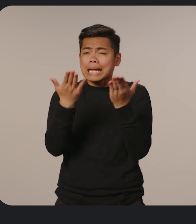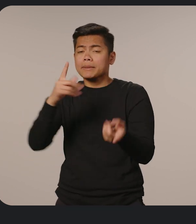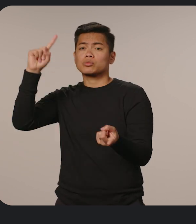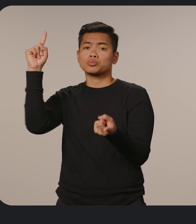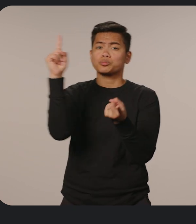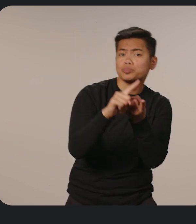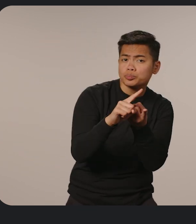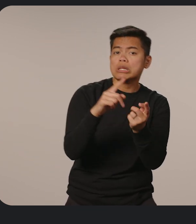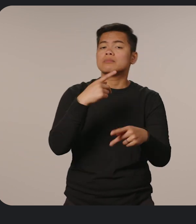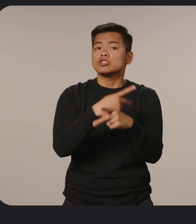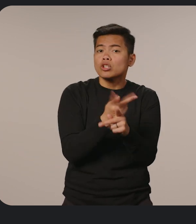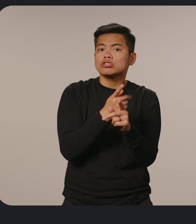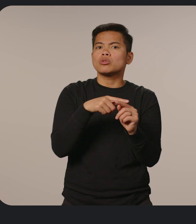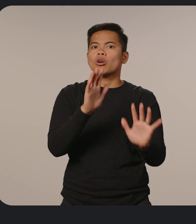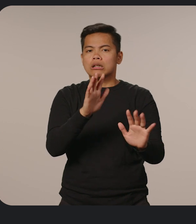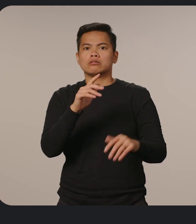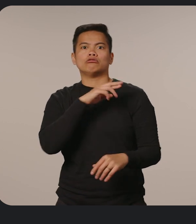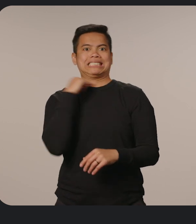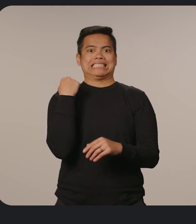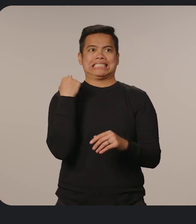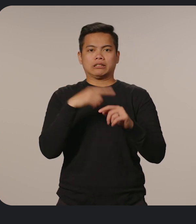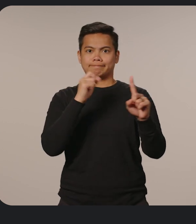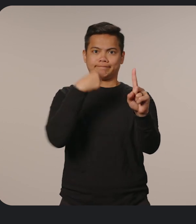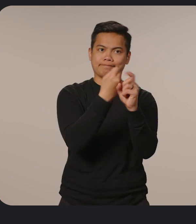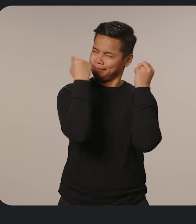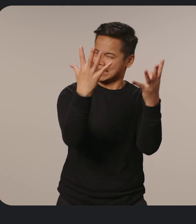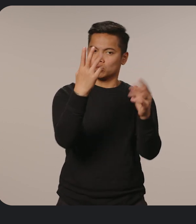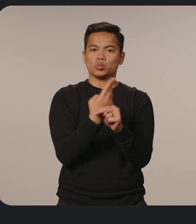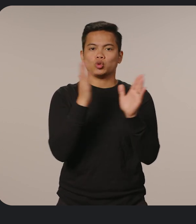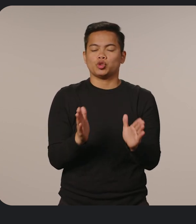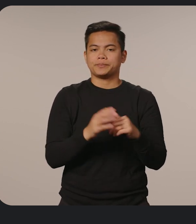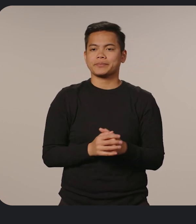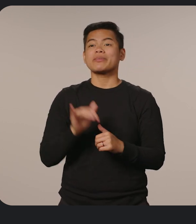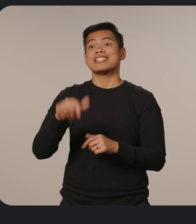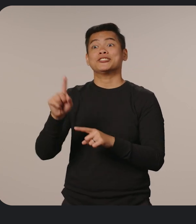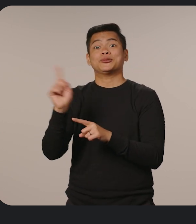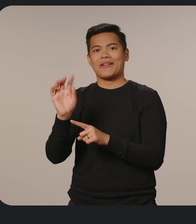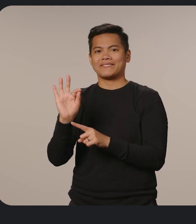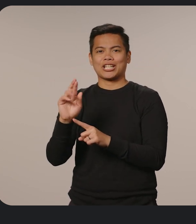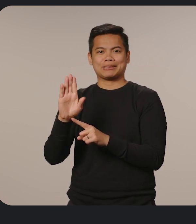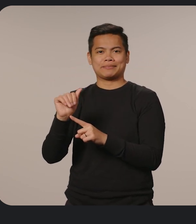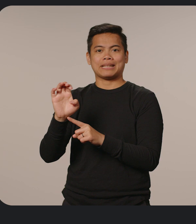production to minimize any risk of an issue impacting a lot of users